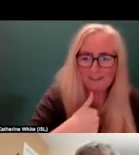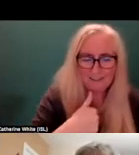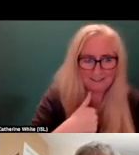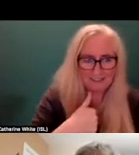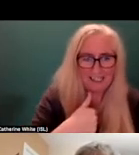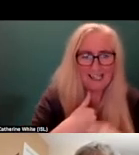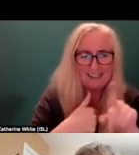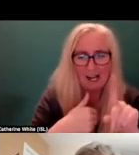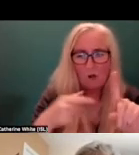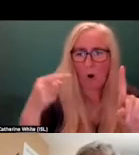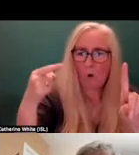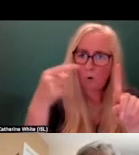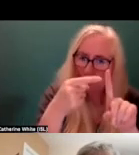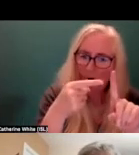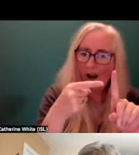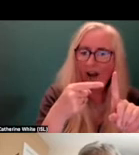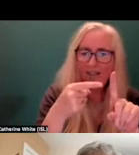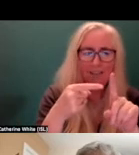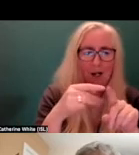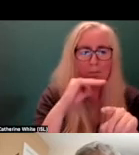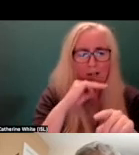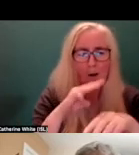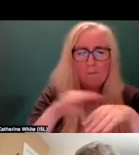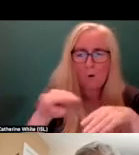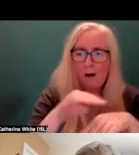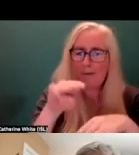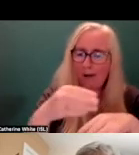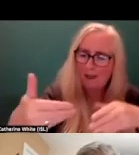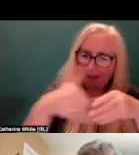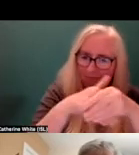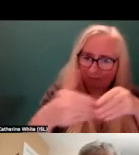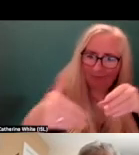So that goal to try and get greater participation and greater participatory